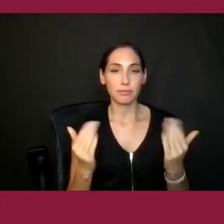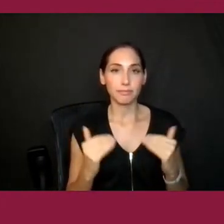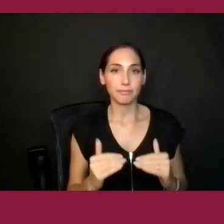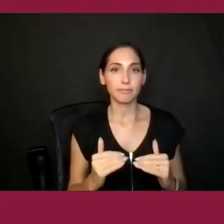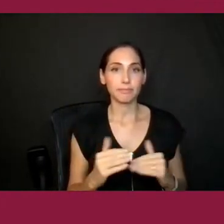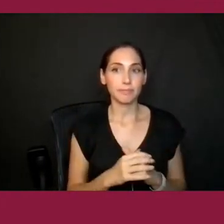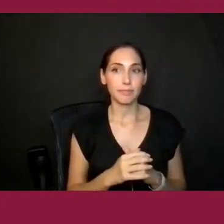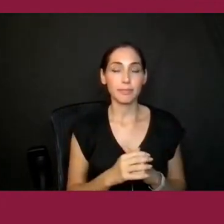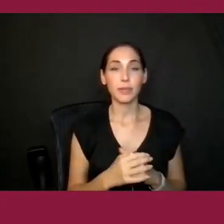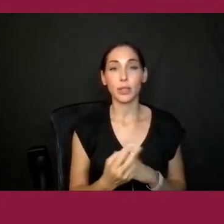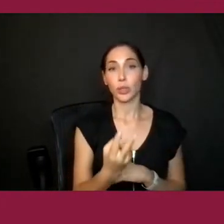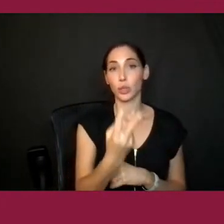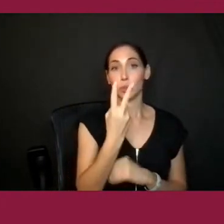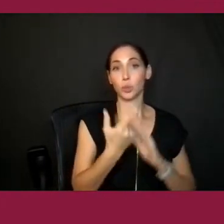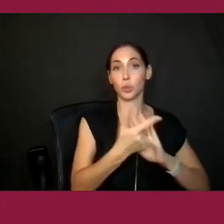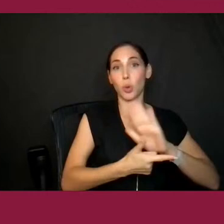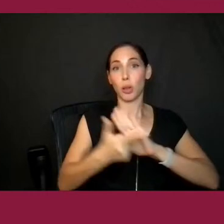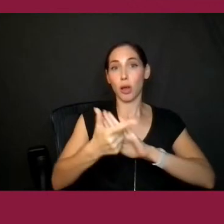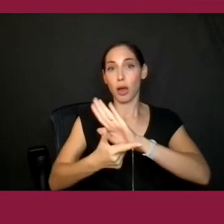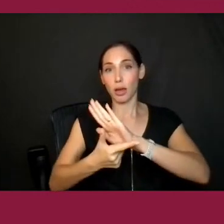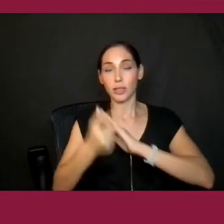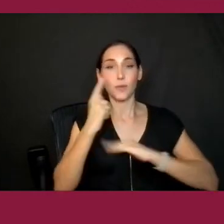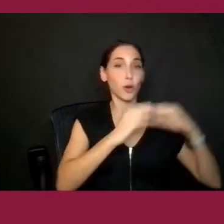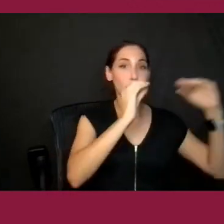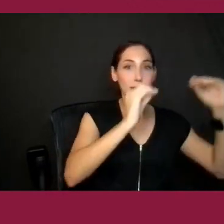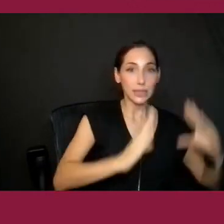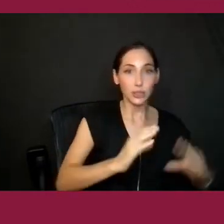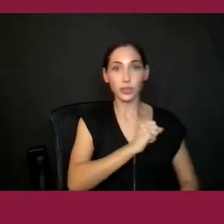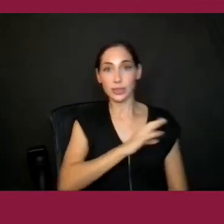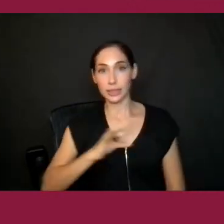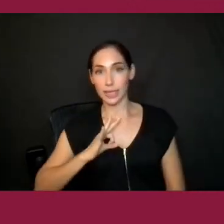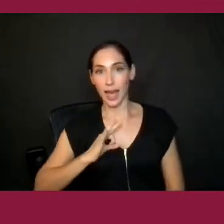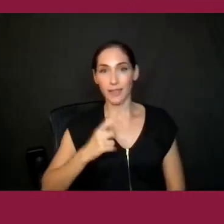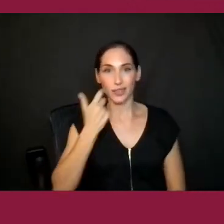Uh, two bills dealing with faculty and staff that were vetoed for fiscal